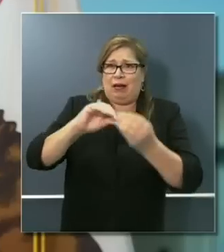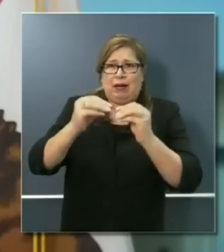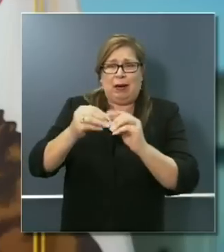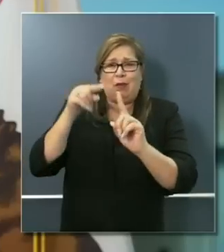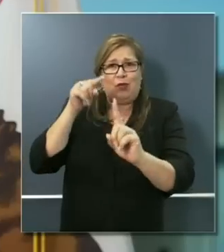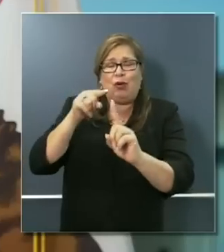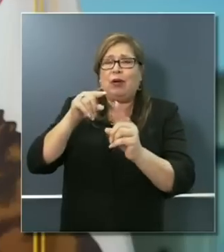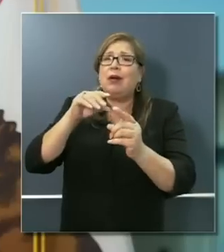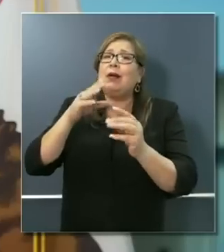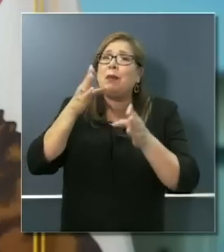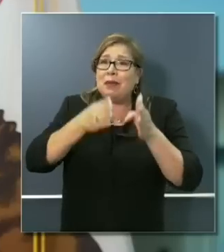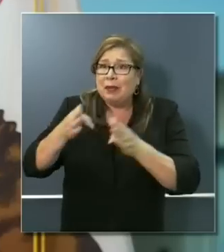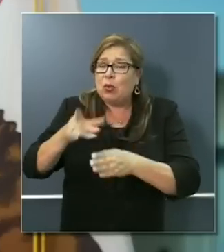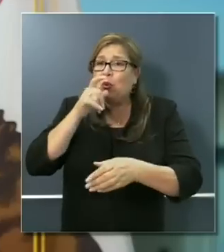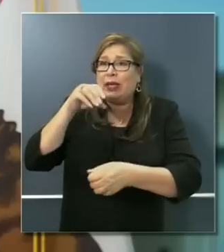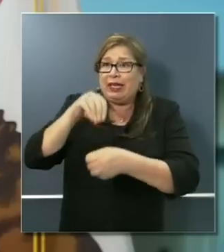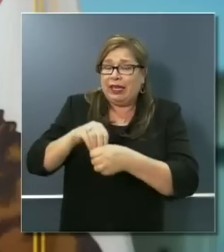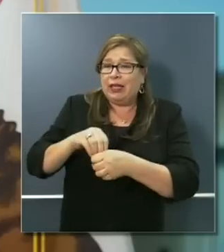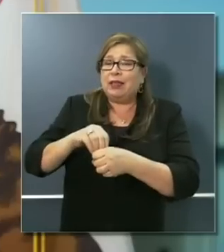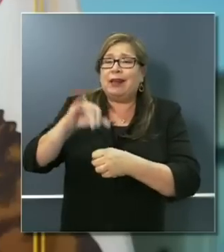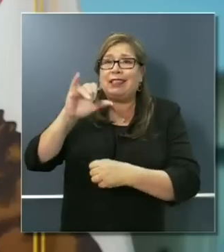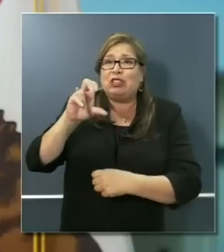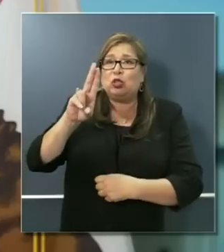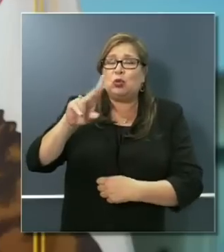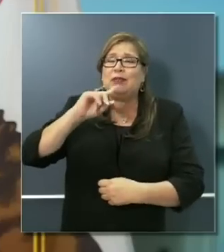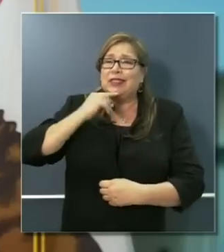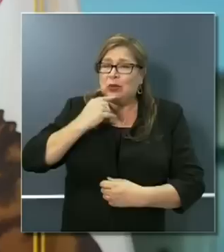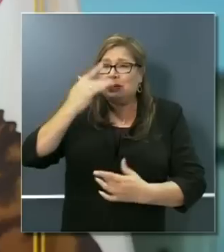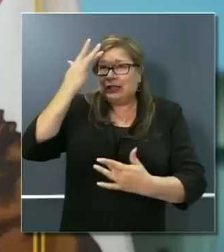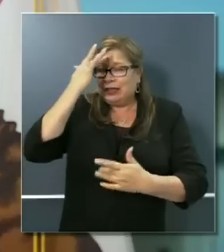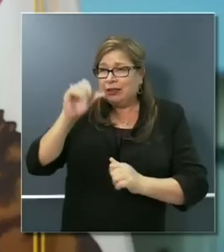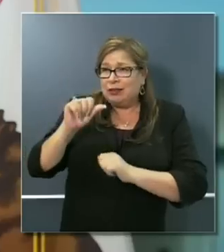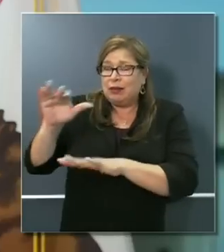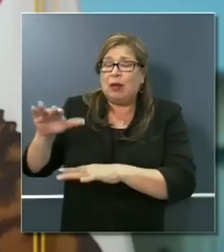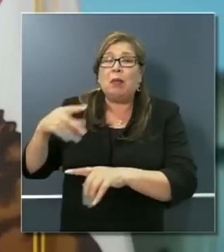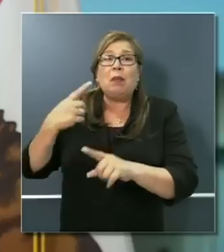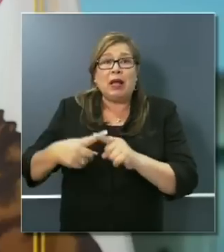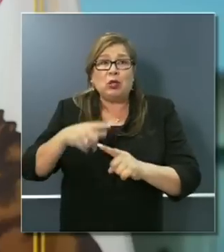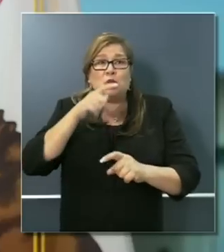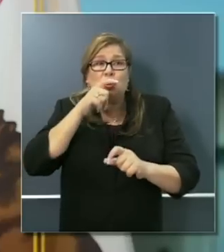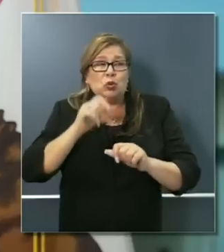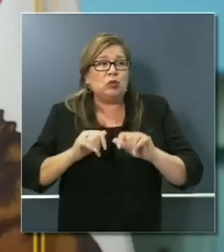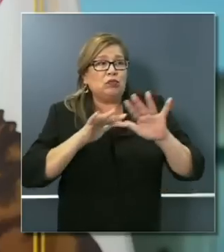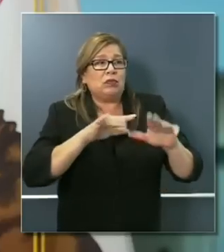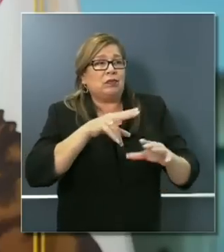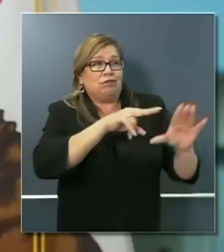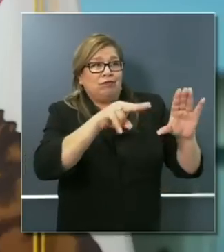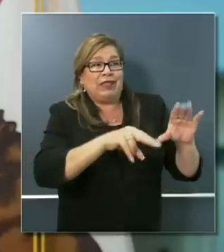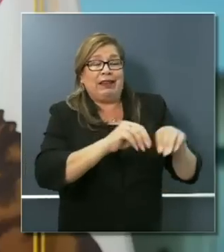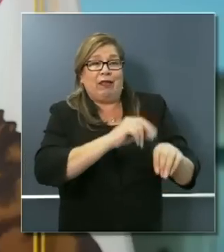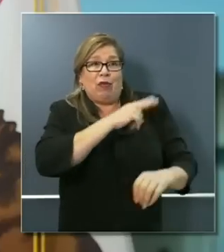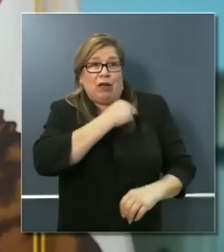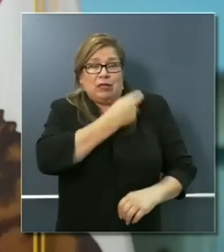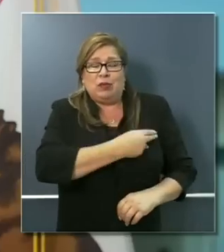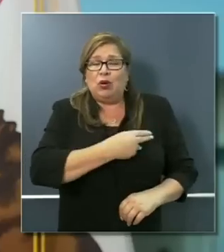ON THAT PRESS CONFERENCE. THE NUMBER I'M FOCUSED ON AS GOVERNOR, THE NUMBER OF